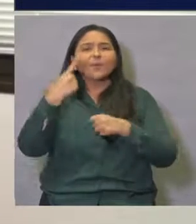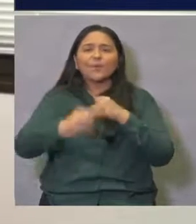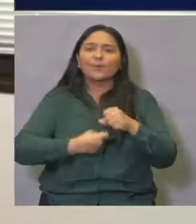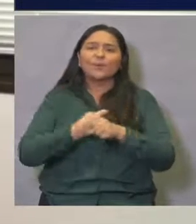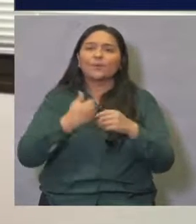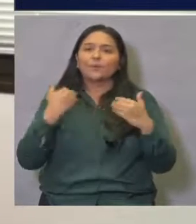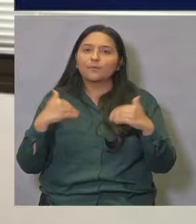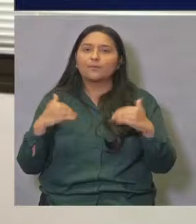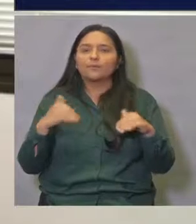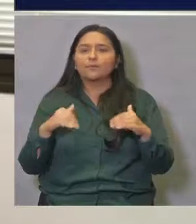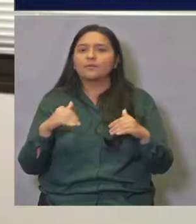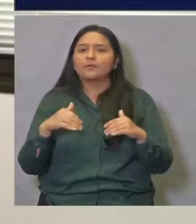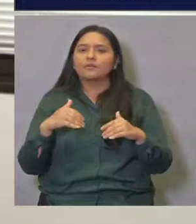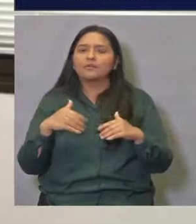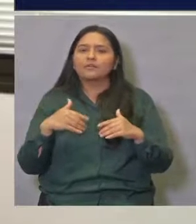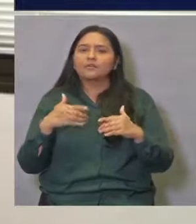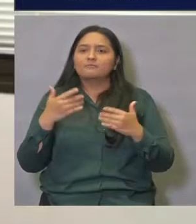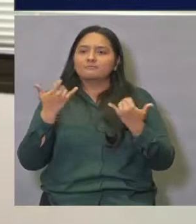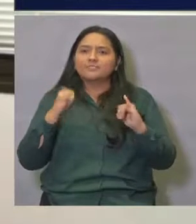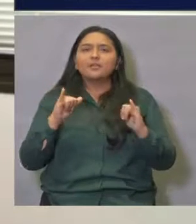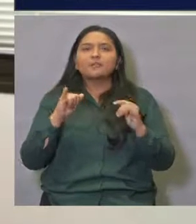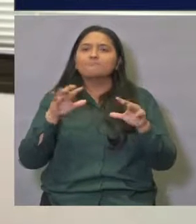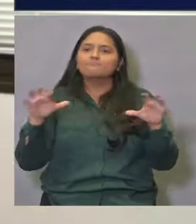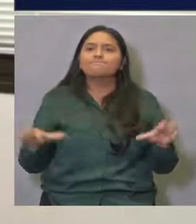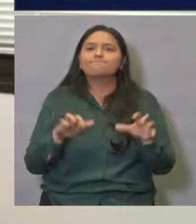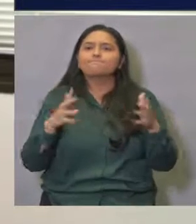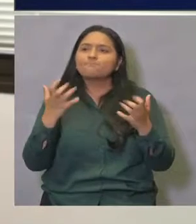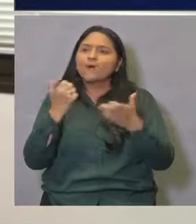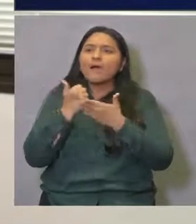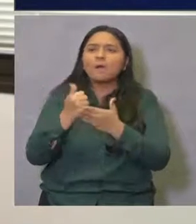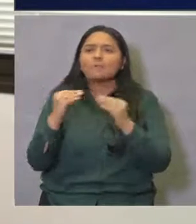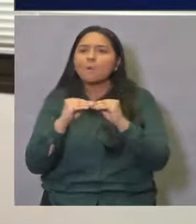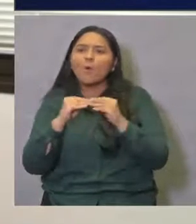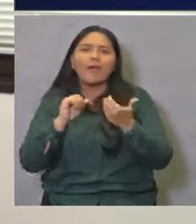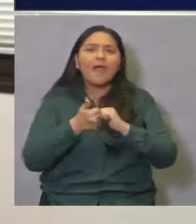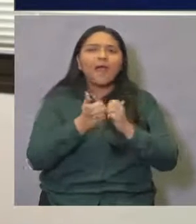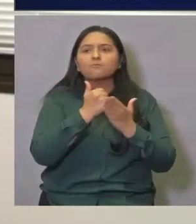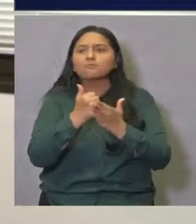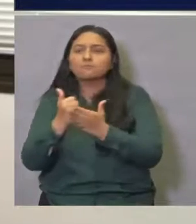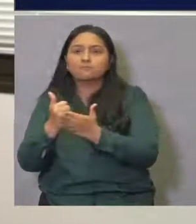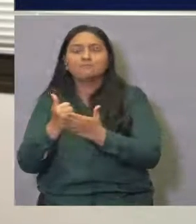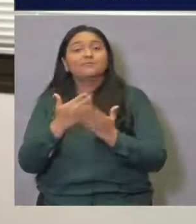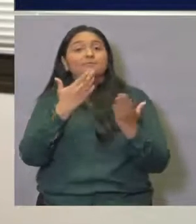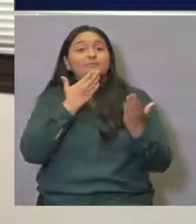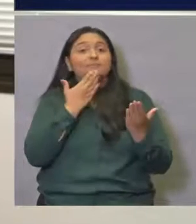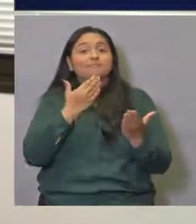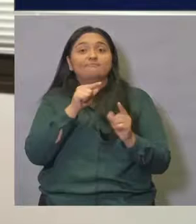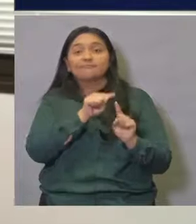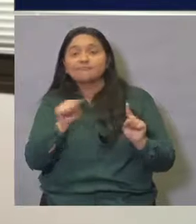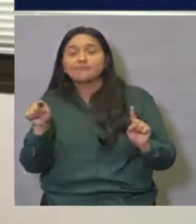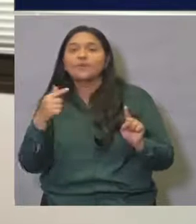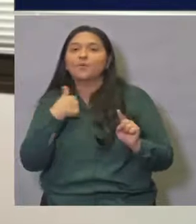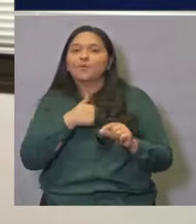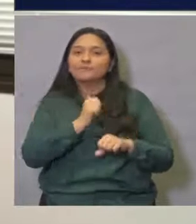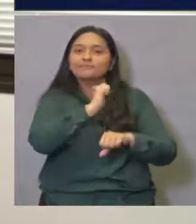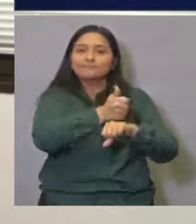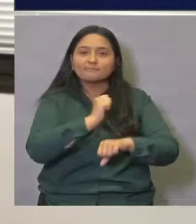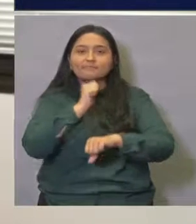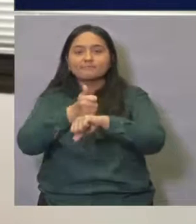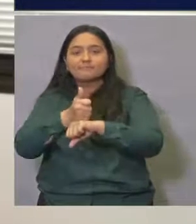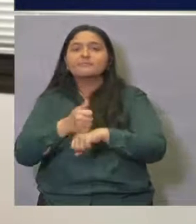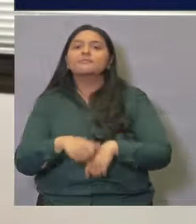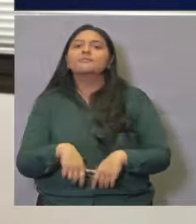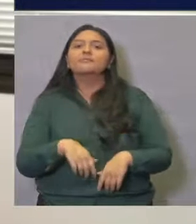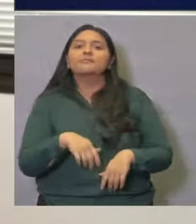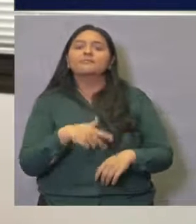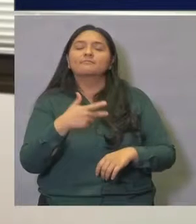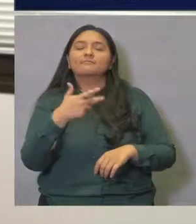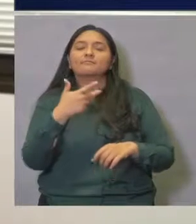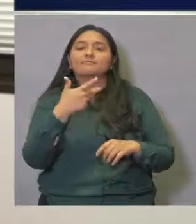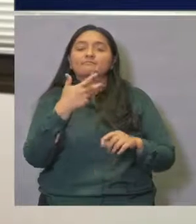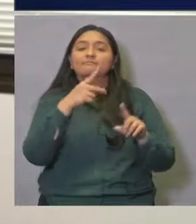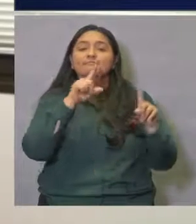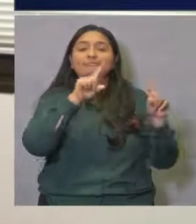COMBATIR ESTA PANDEMIA Y EN VEZ